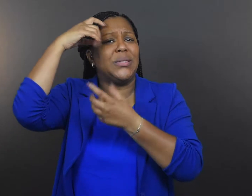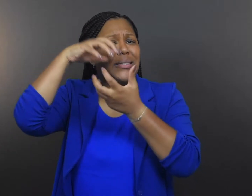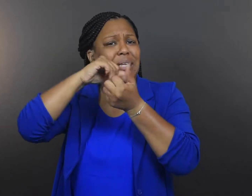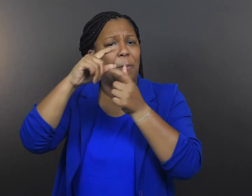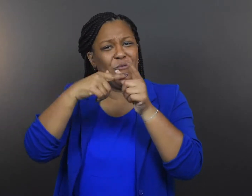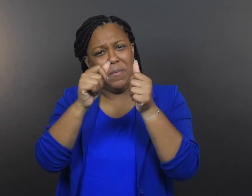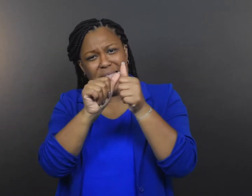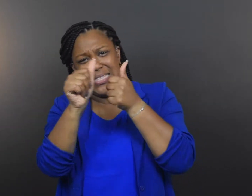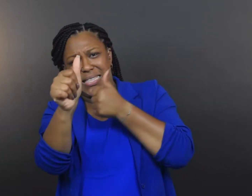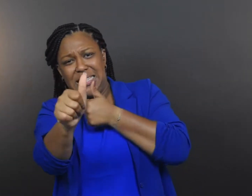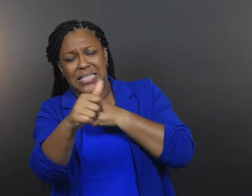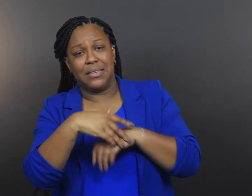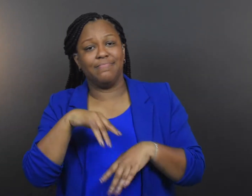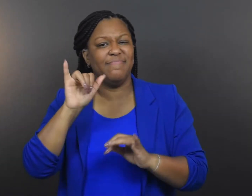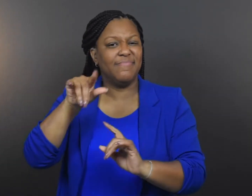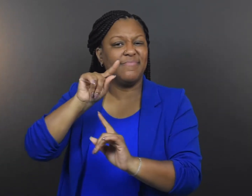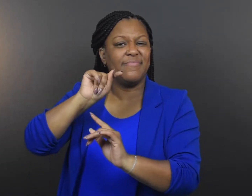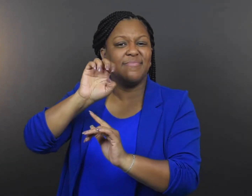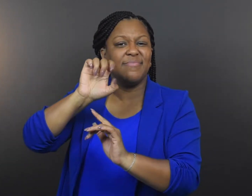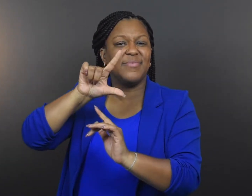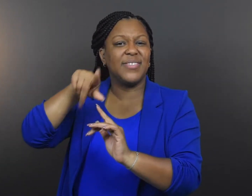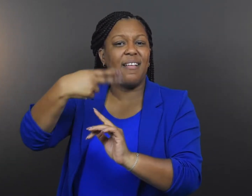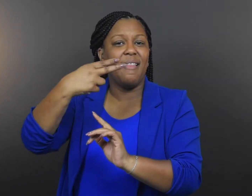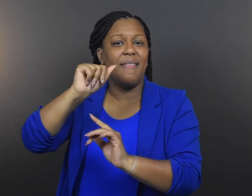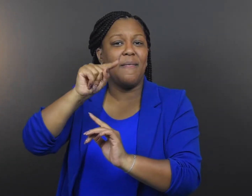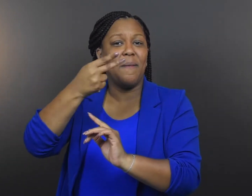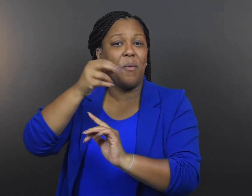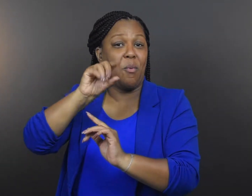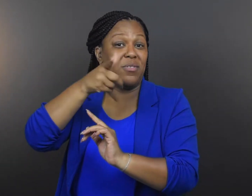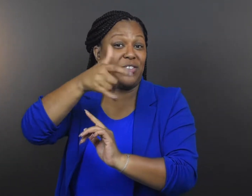tissue damage from a distance? Telepathology.